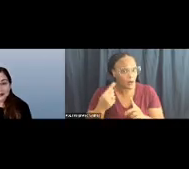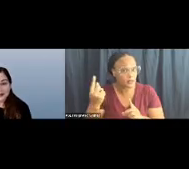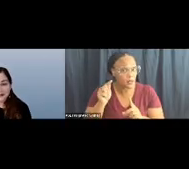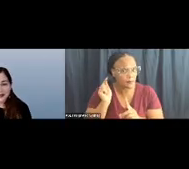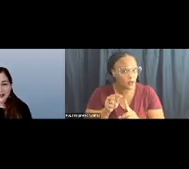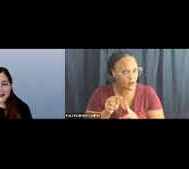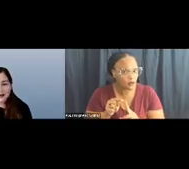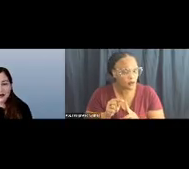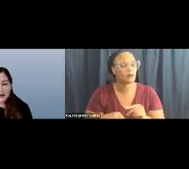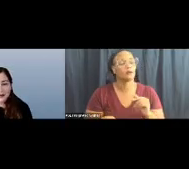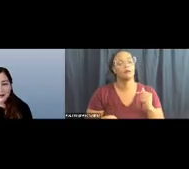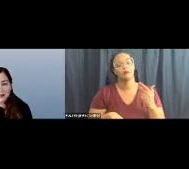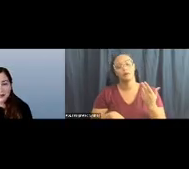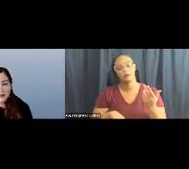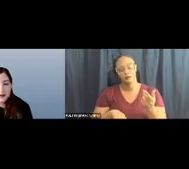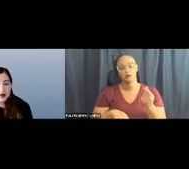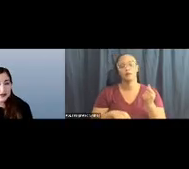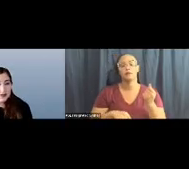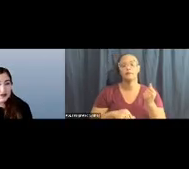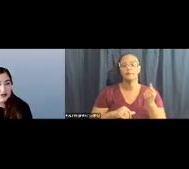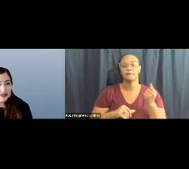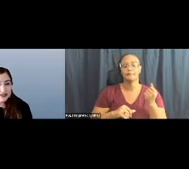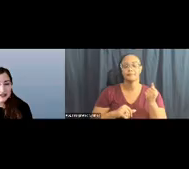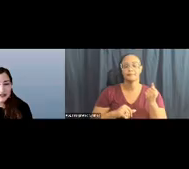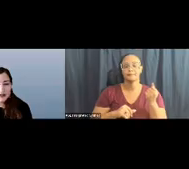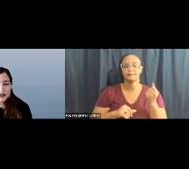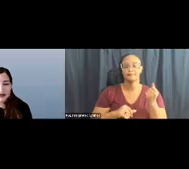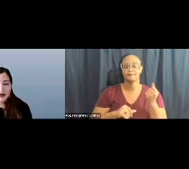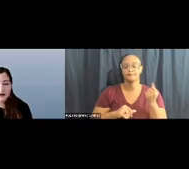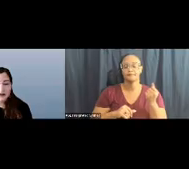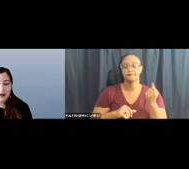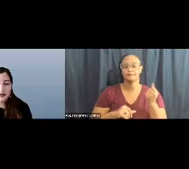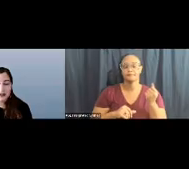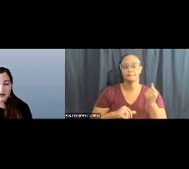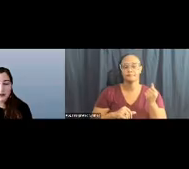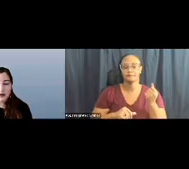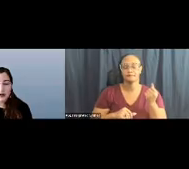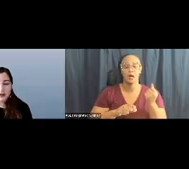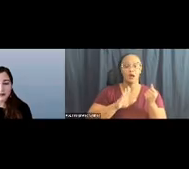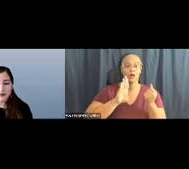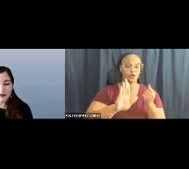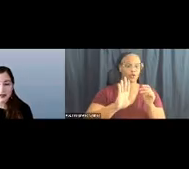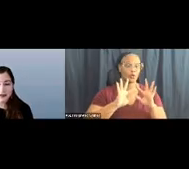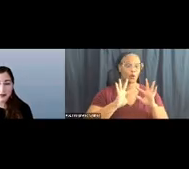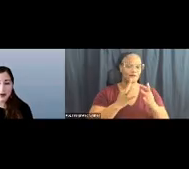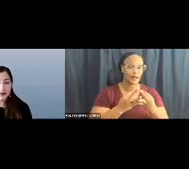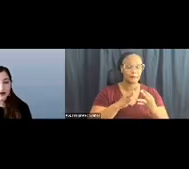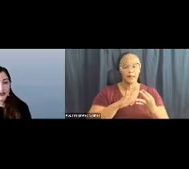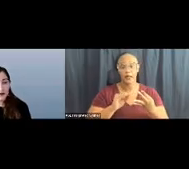topic? We would also be interested in you sharing your family and school partnership stories. What's